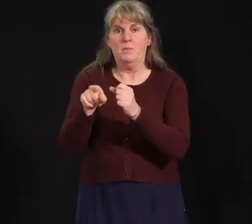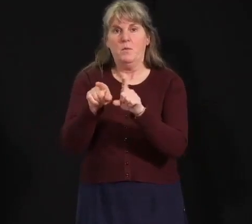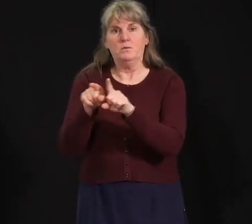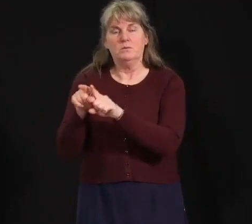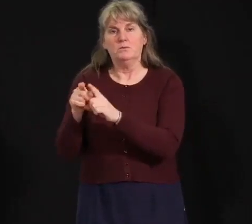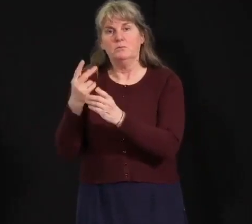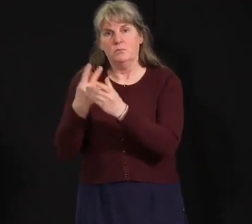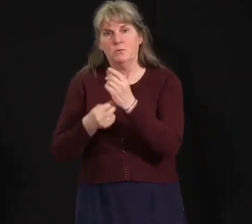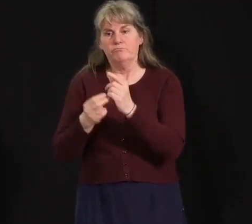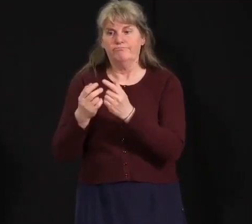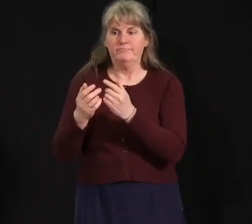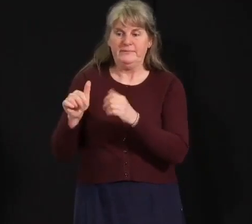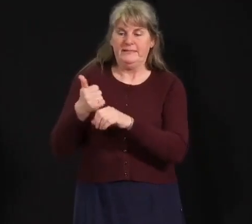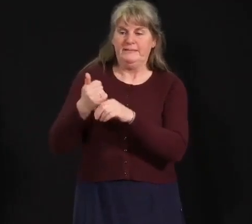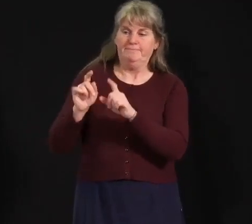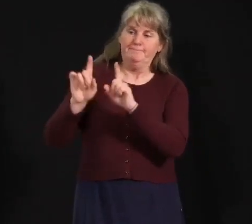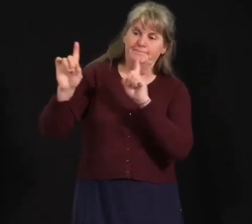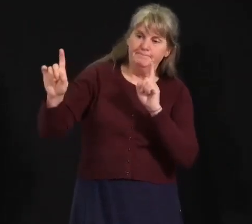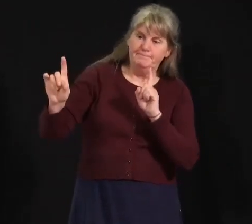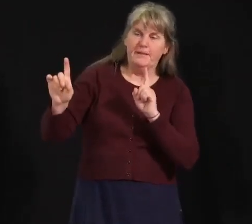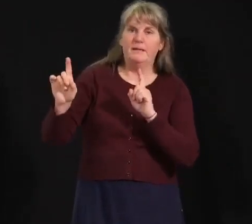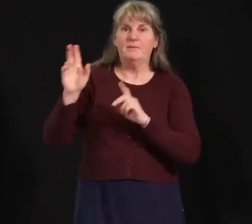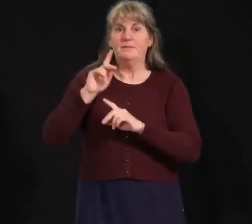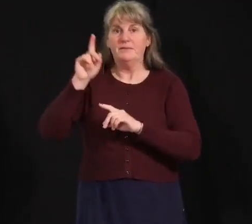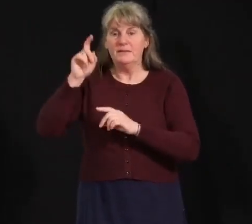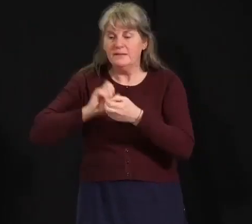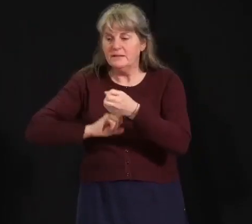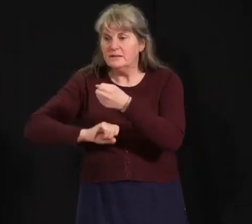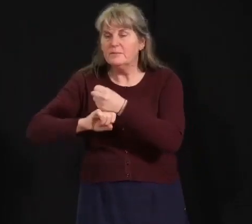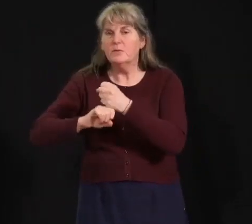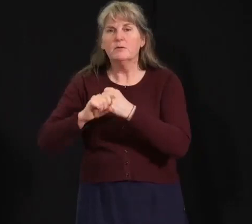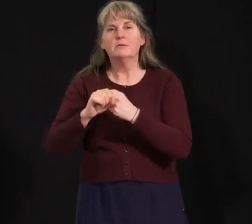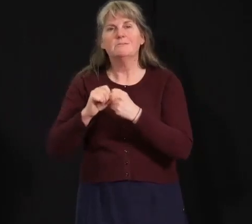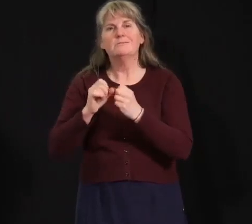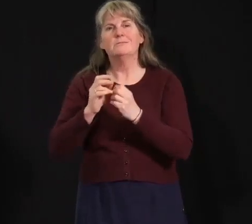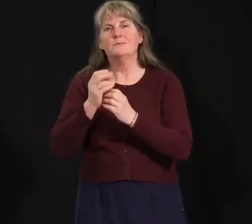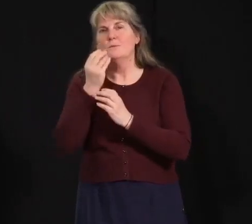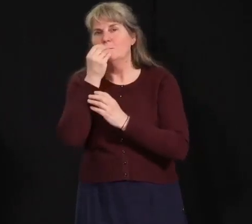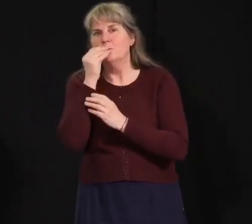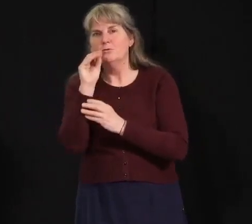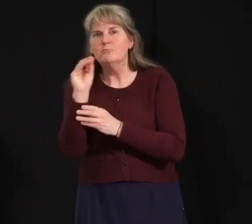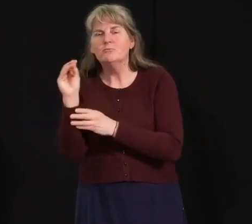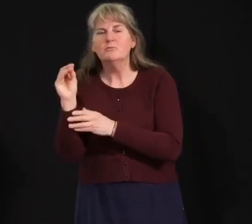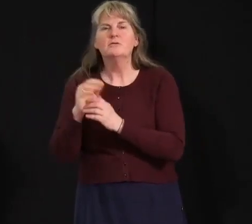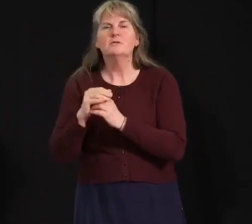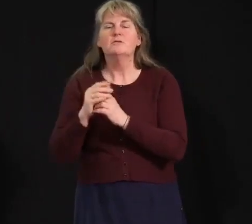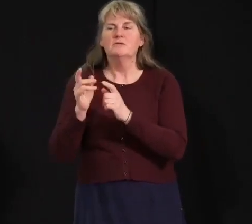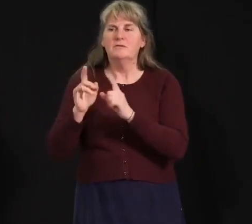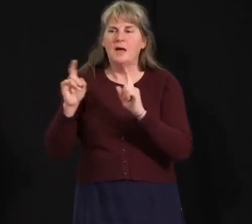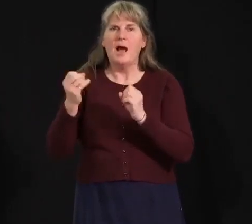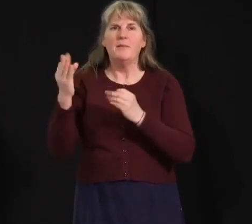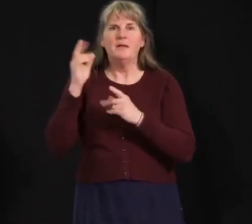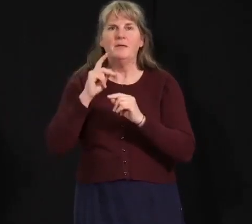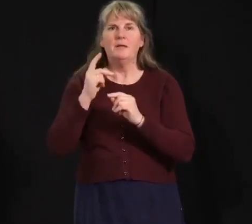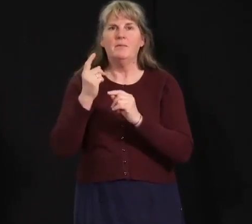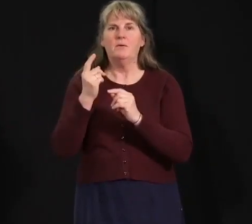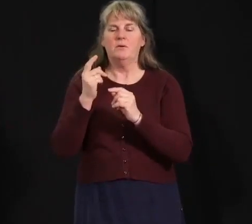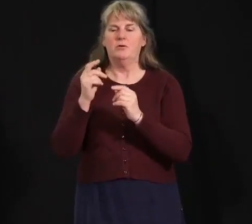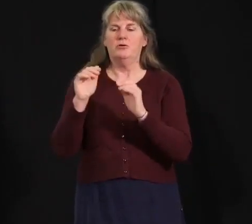for adherence to the public health prevention measures such as physical distancing.